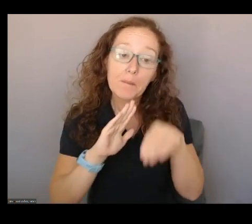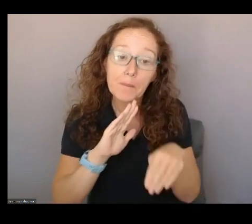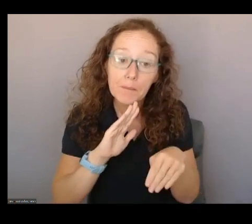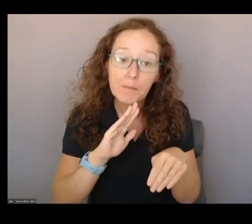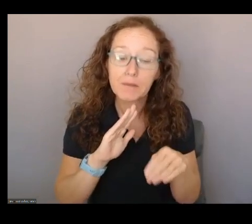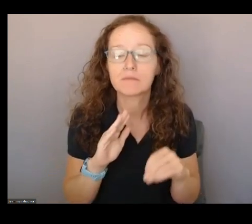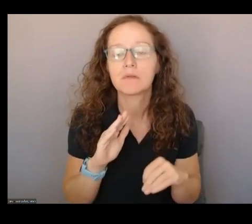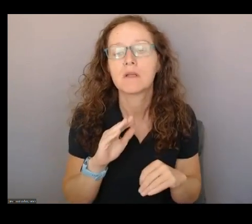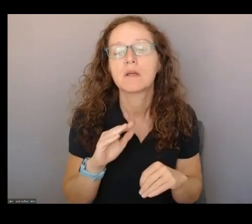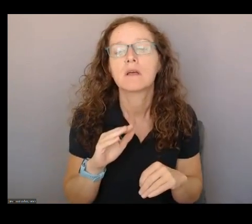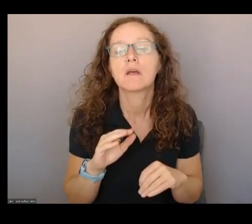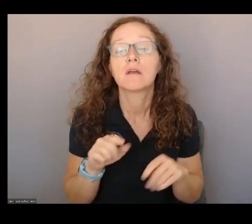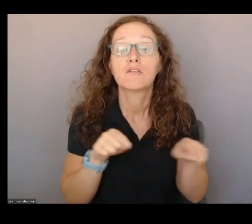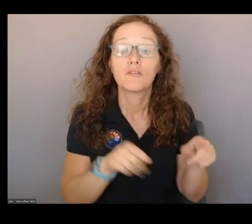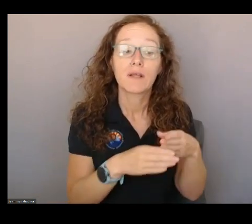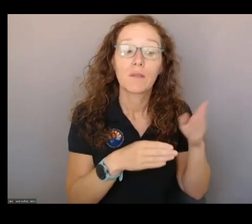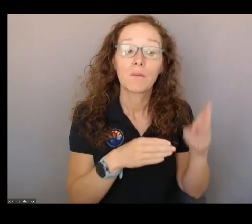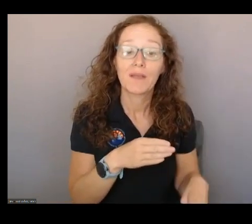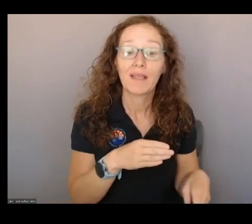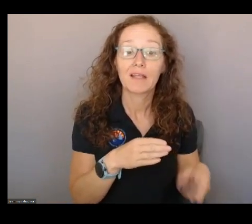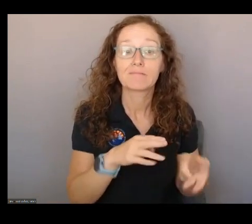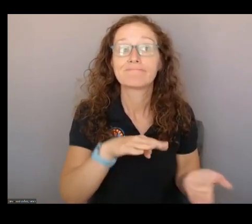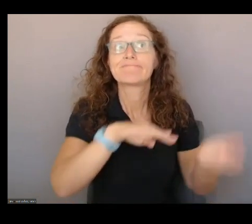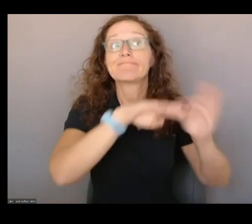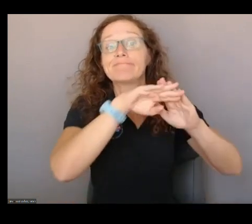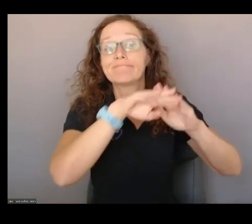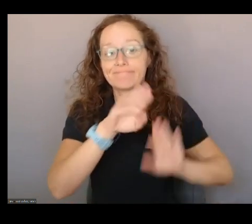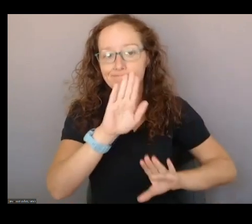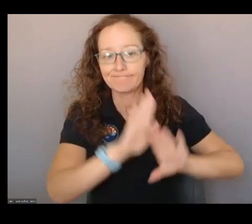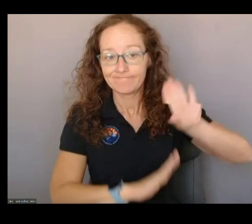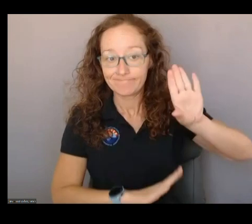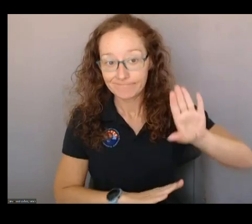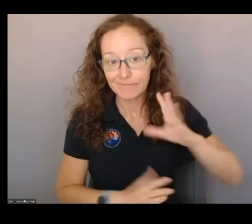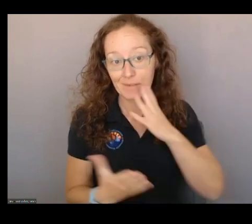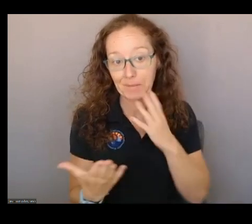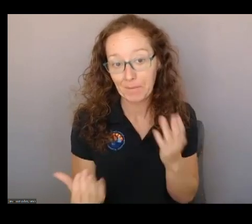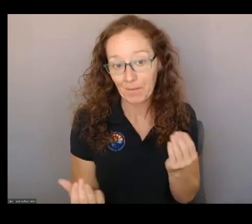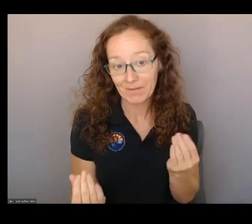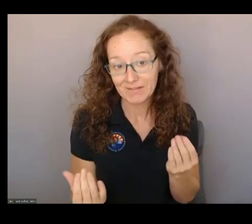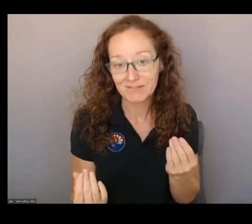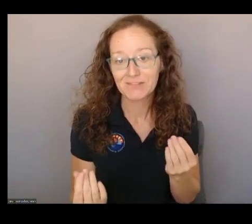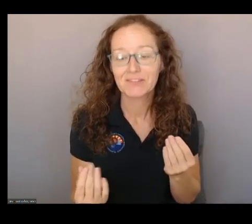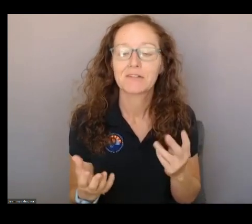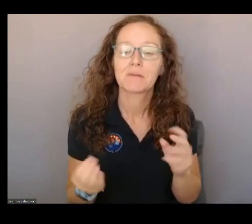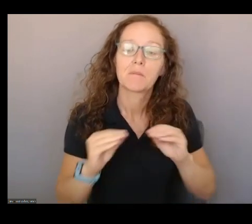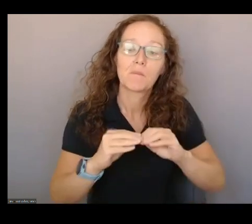moisture. That means we got more moisture available, more chances of thunderstorms to develop, and those are really